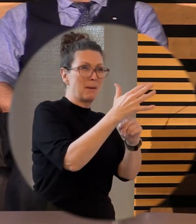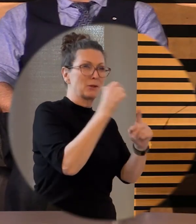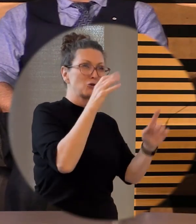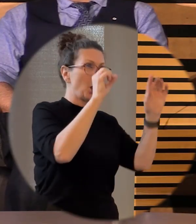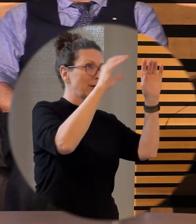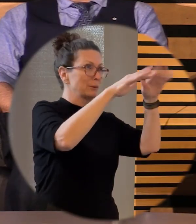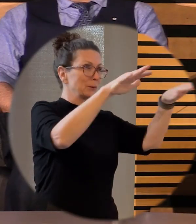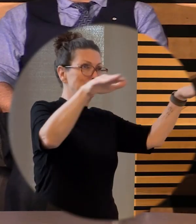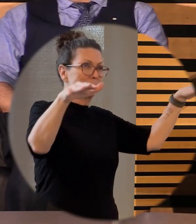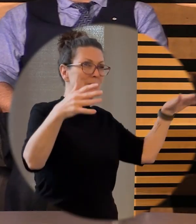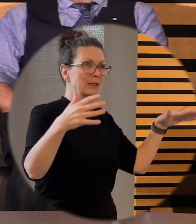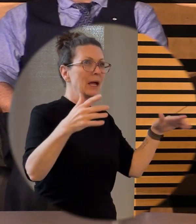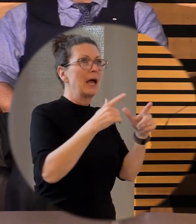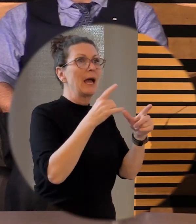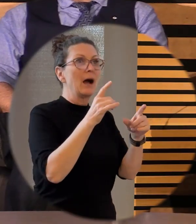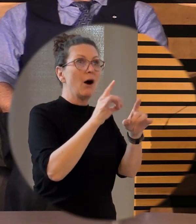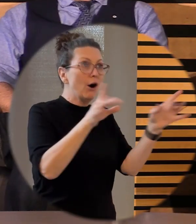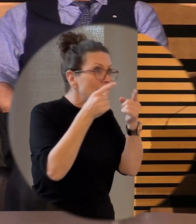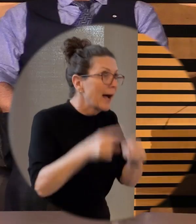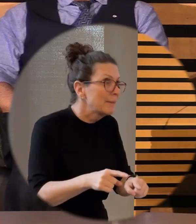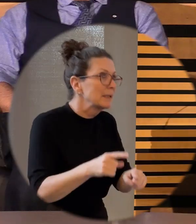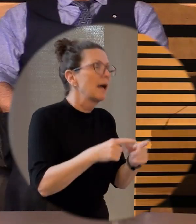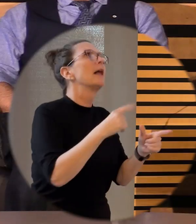until something really bad happens and then we talk about the injustices of what's happening